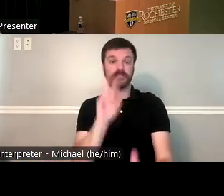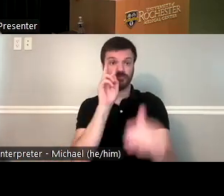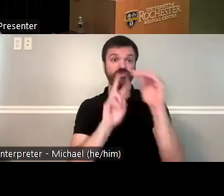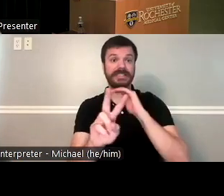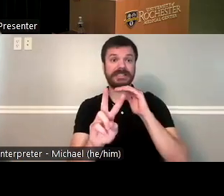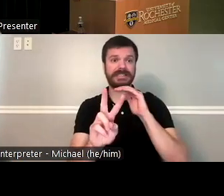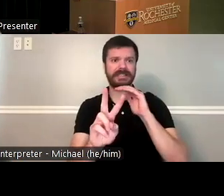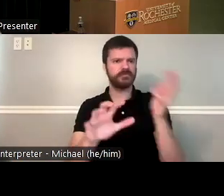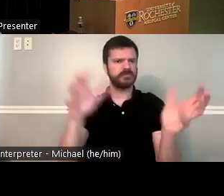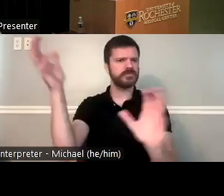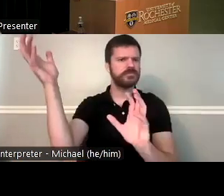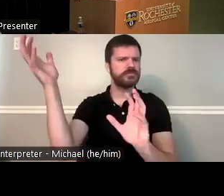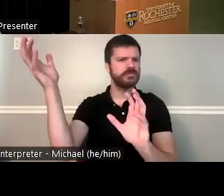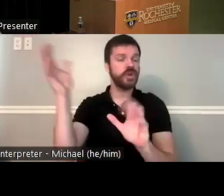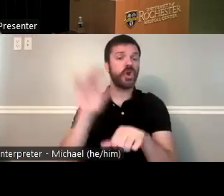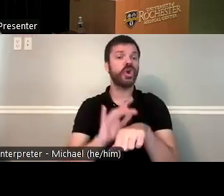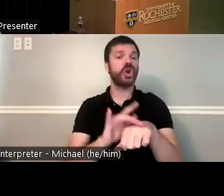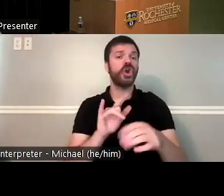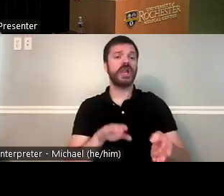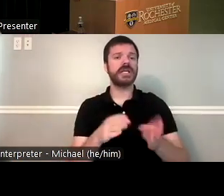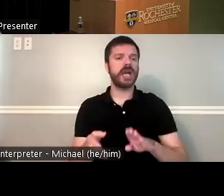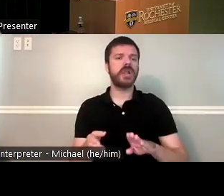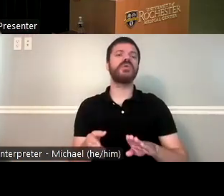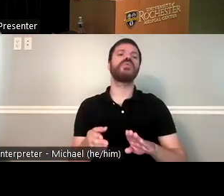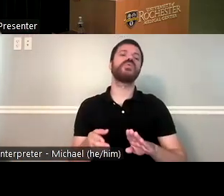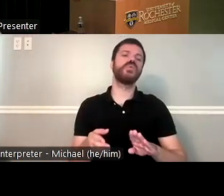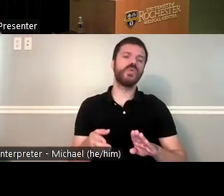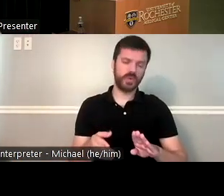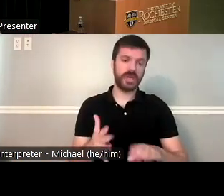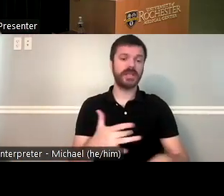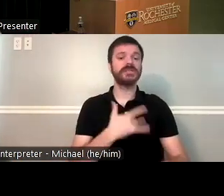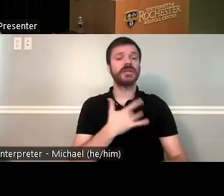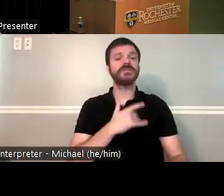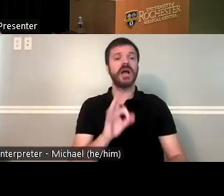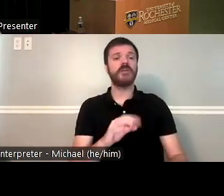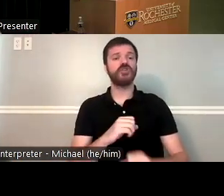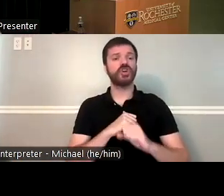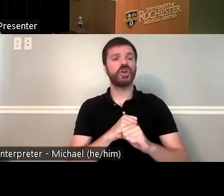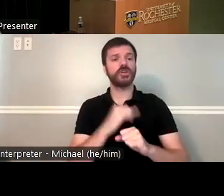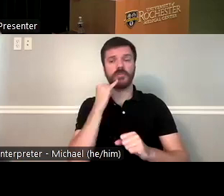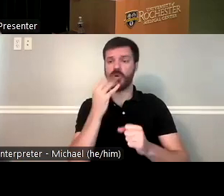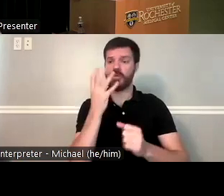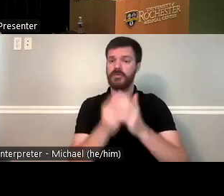especially an early death um the sense of security if you've lost a parent who will be there for me